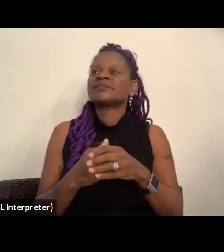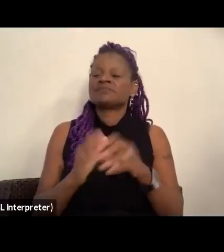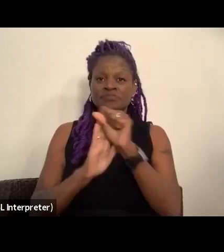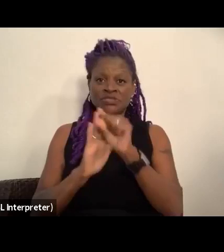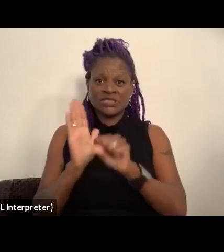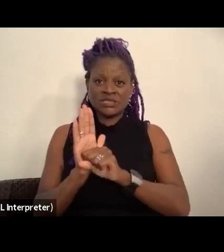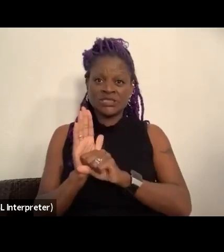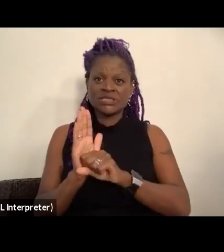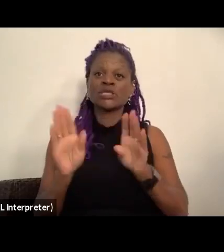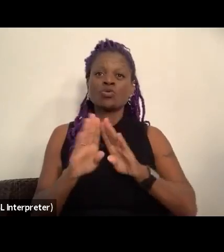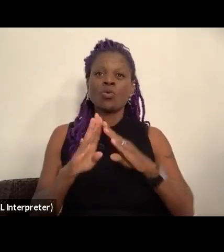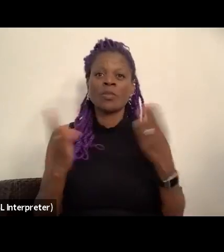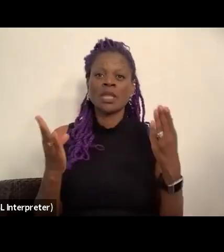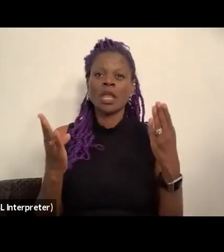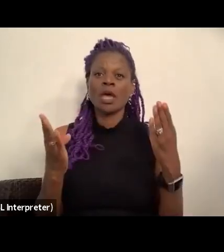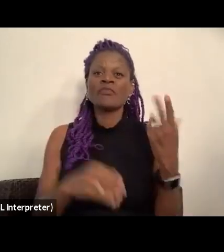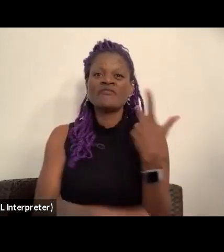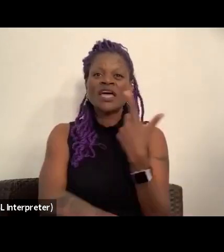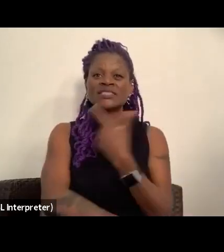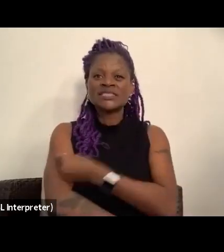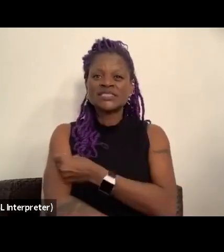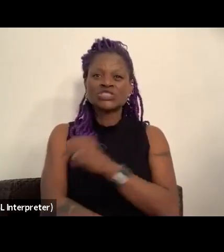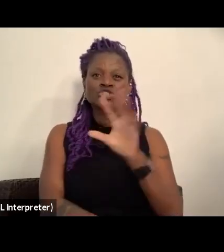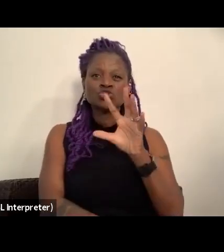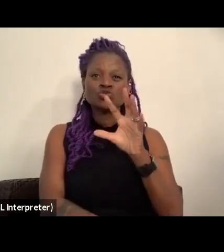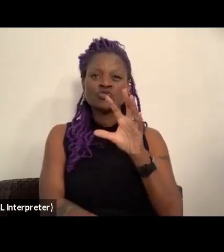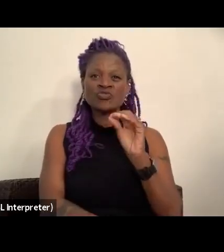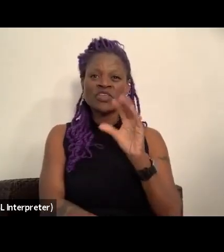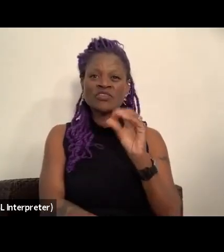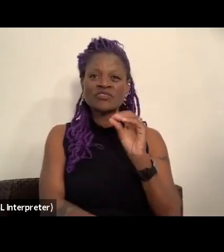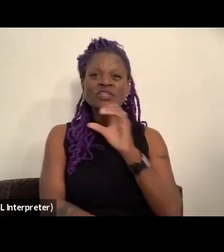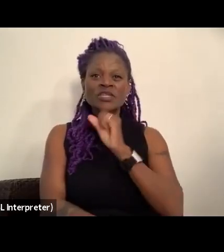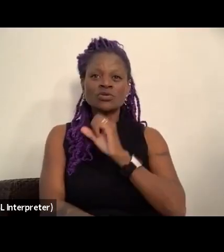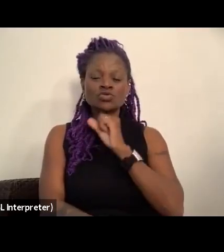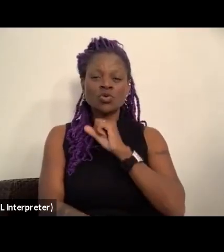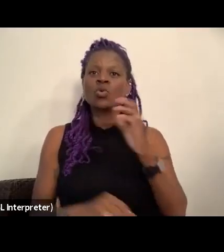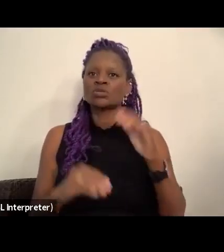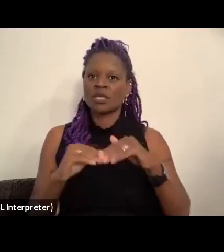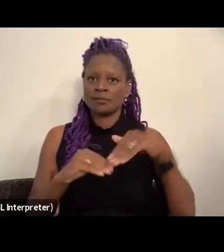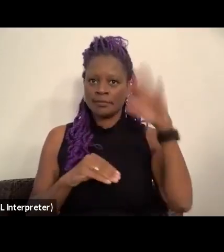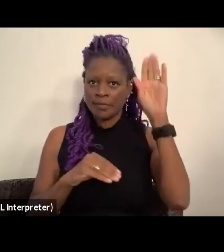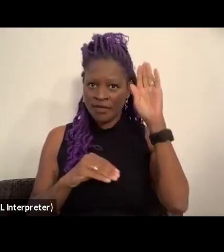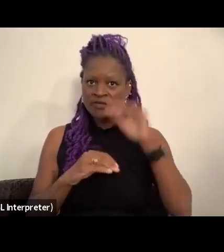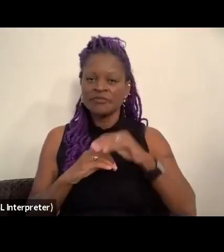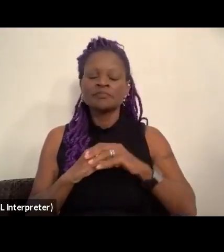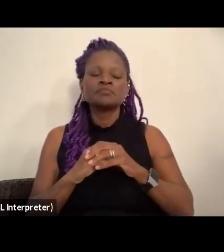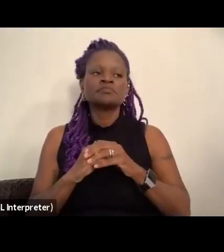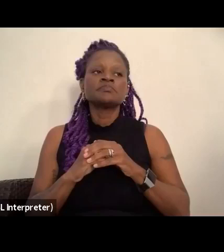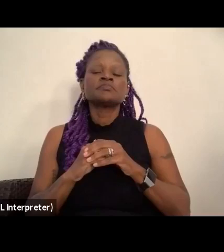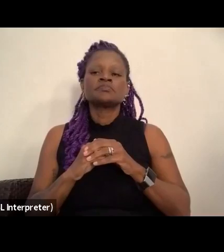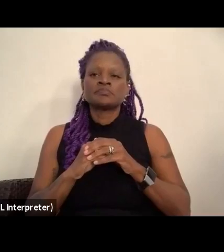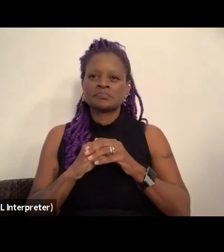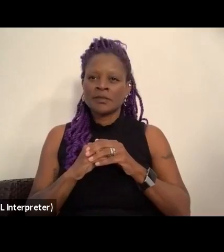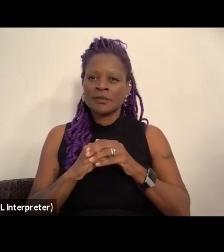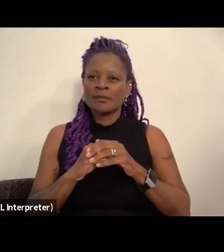to everyone 50 years and older on April 1st. And while that changed, slightly strained our vaccine delivery system.